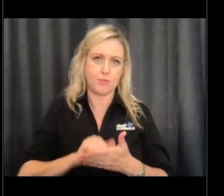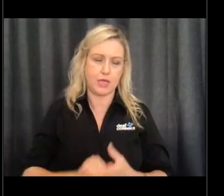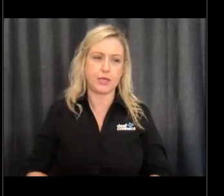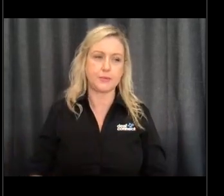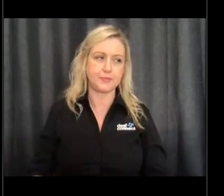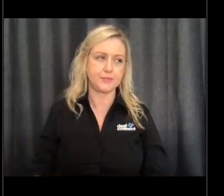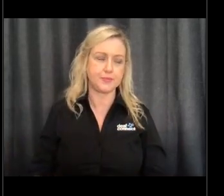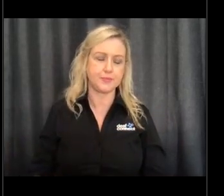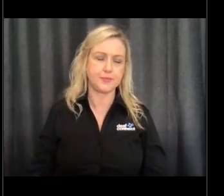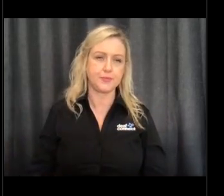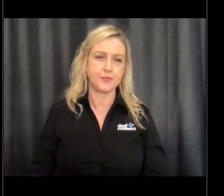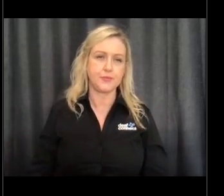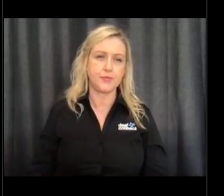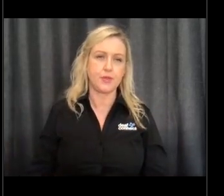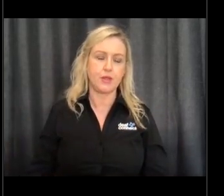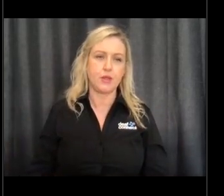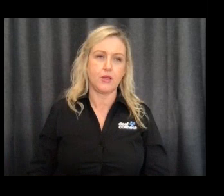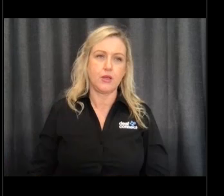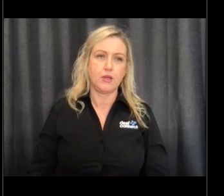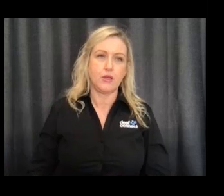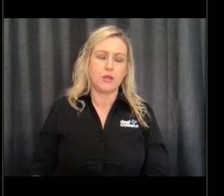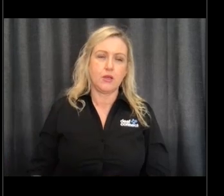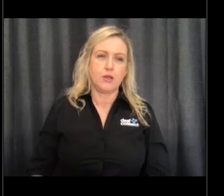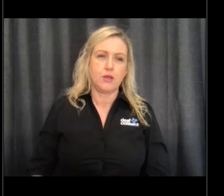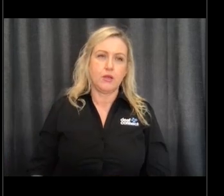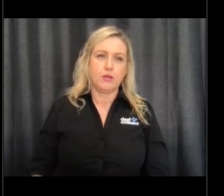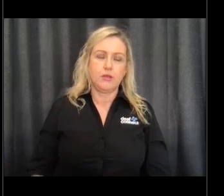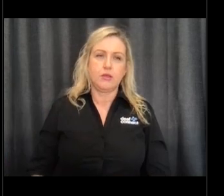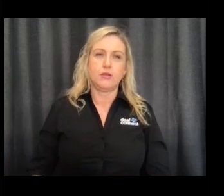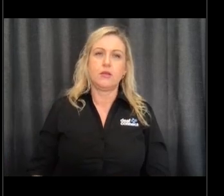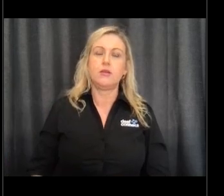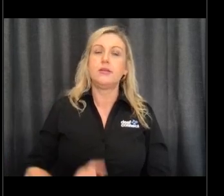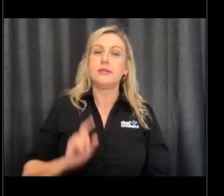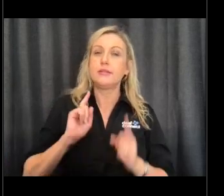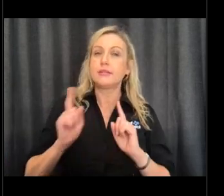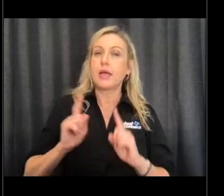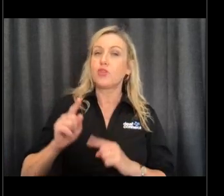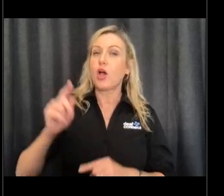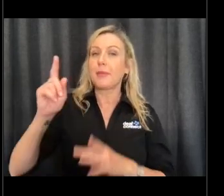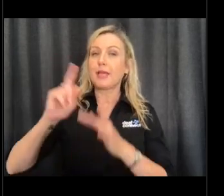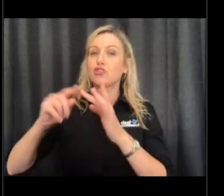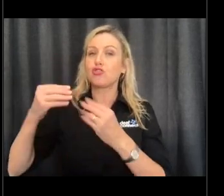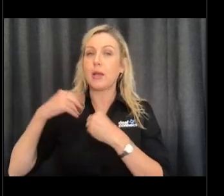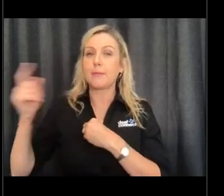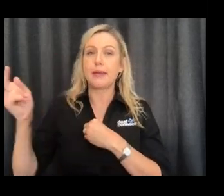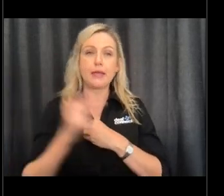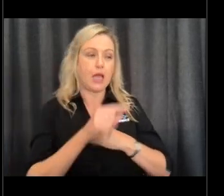will get a one line in an assessor or expert's report saying, the property was not maintained.